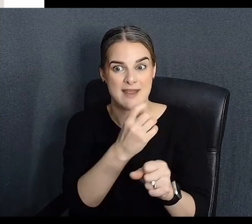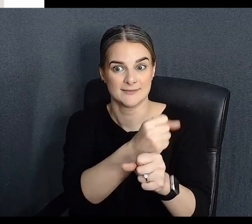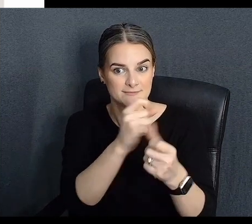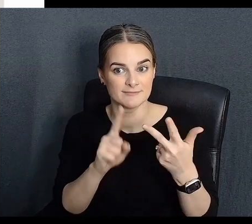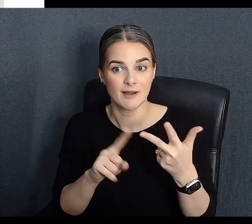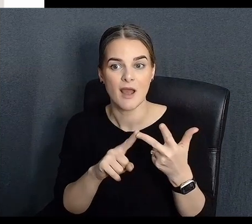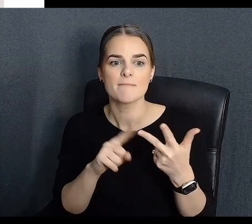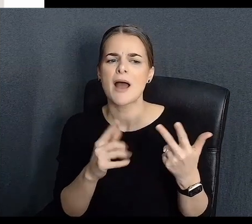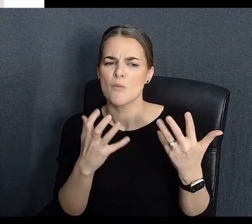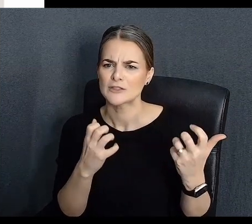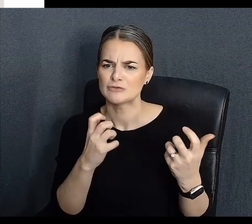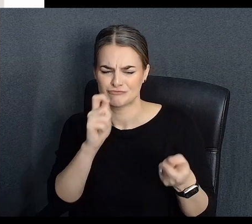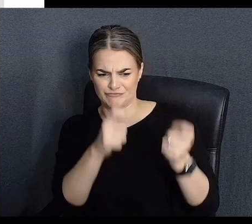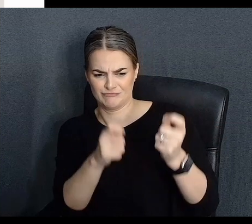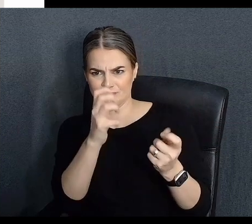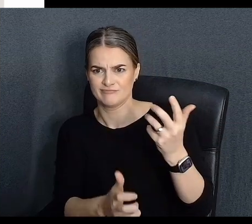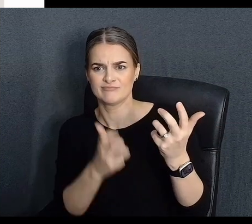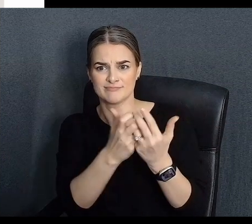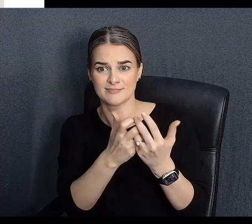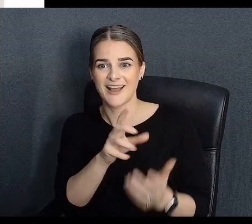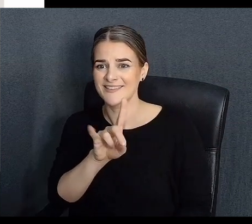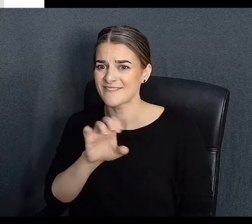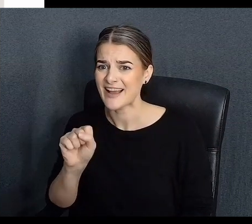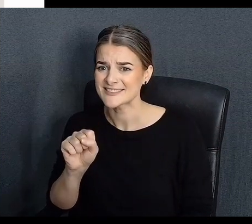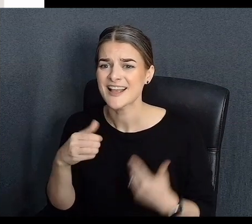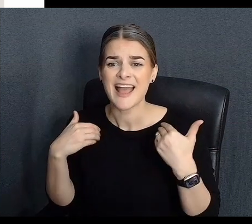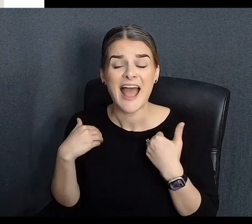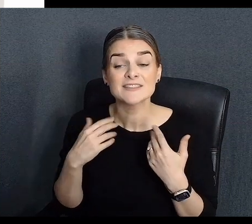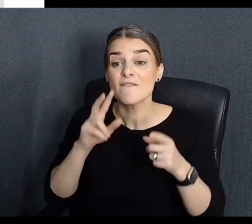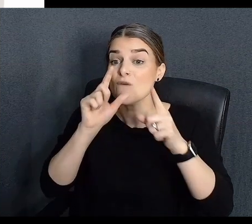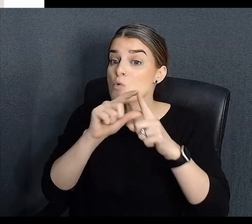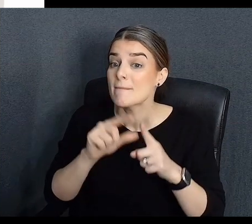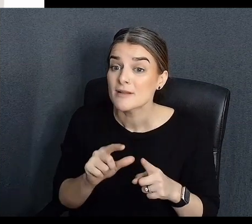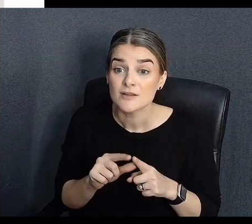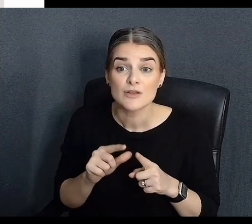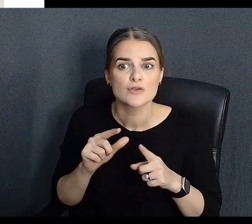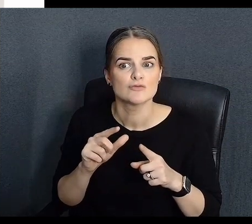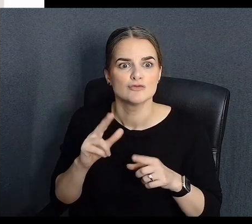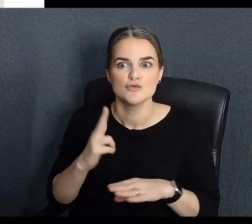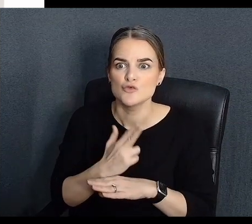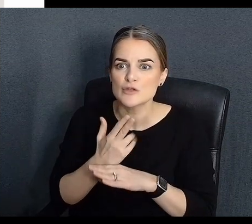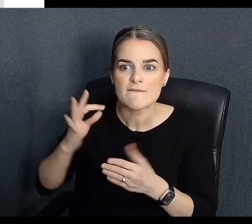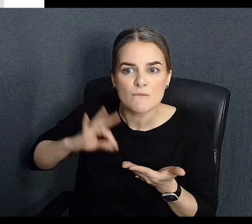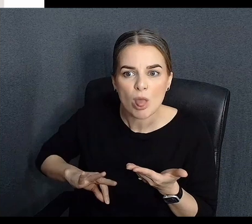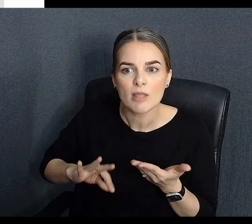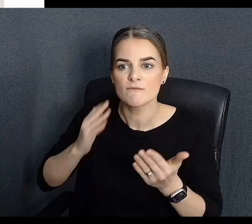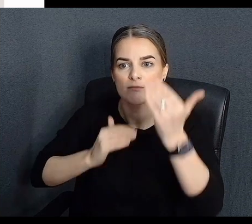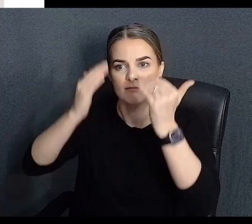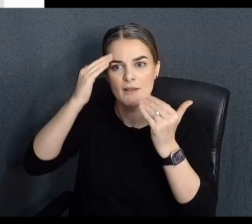so that it has vocabulary that's useful and familiar to the individual. A lot of devices kind of come out